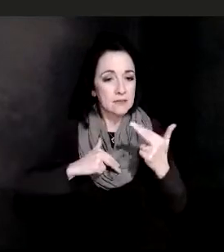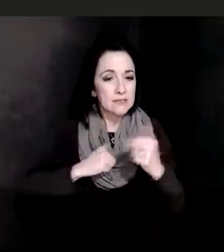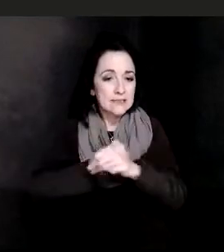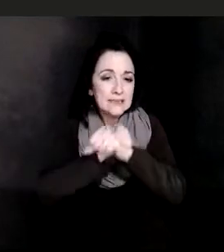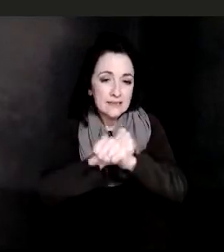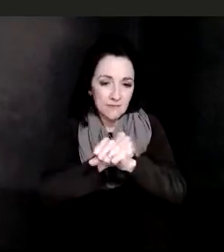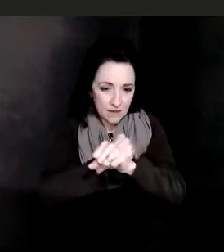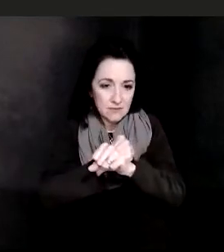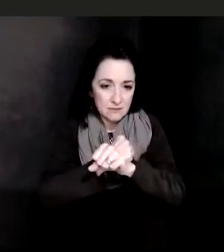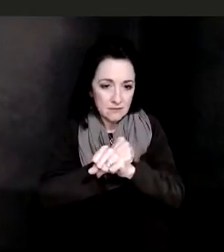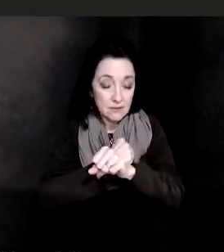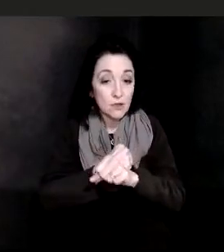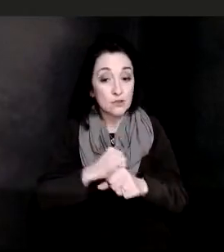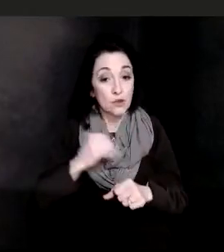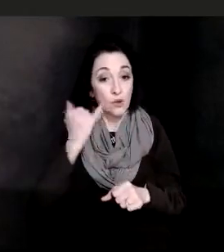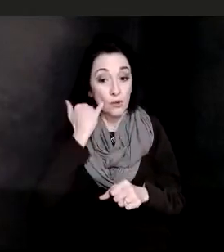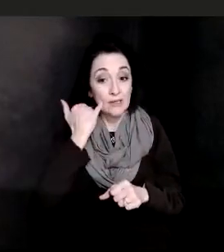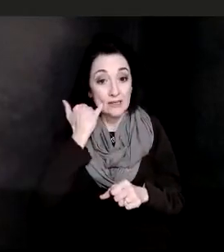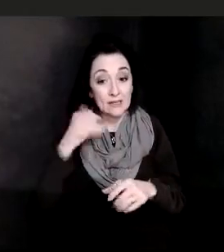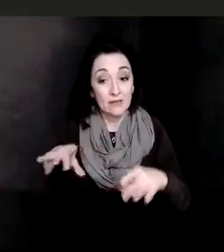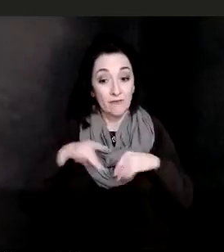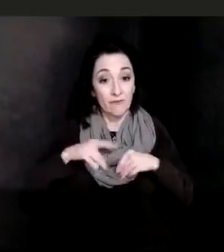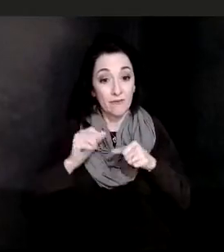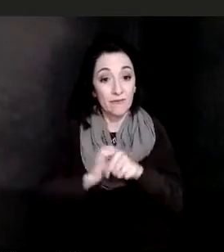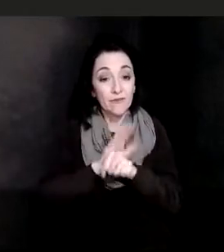What we don't know and as more time goes on